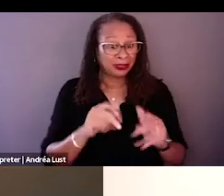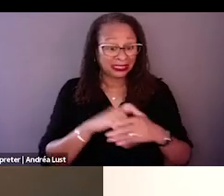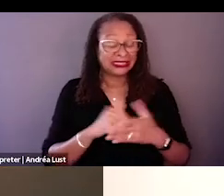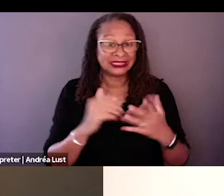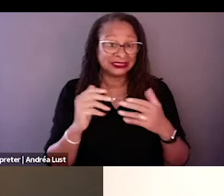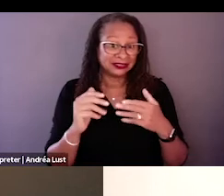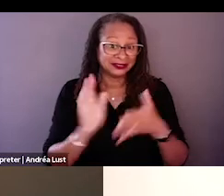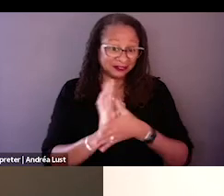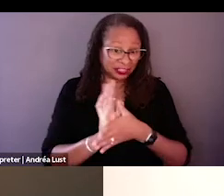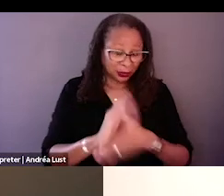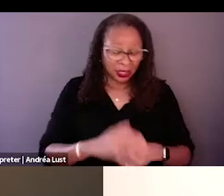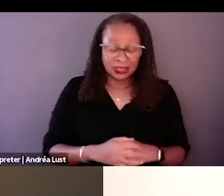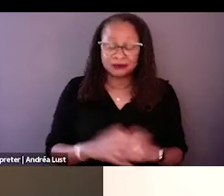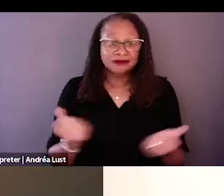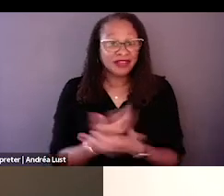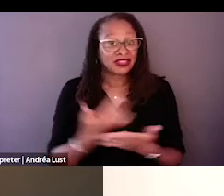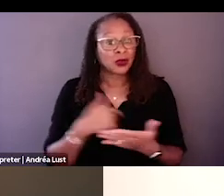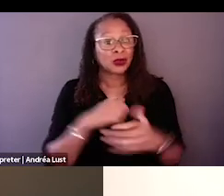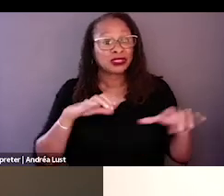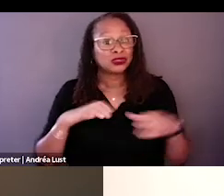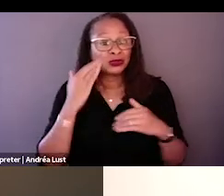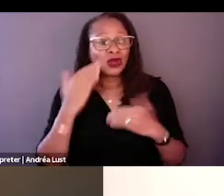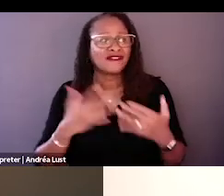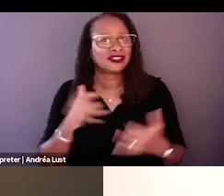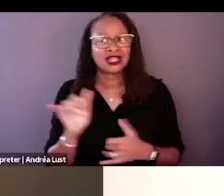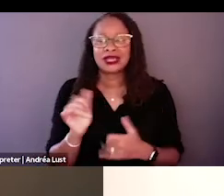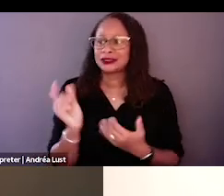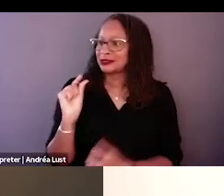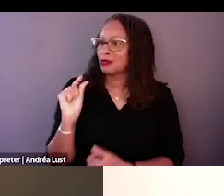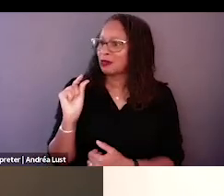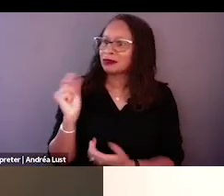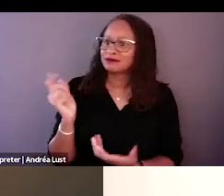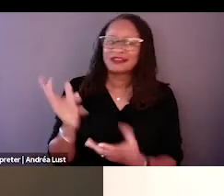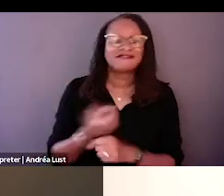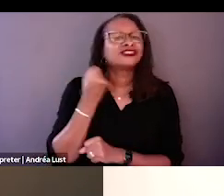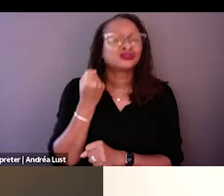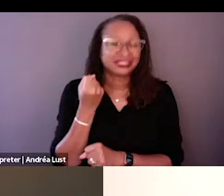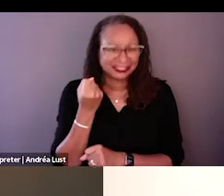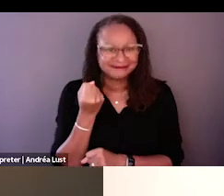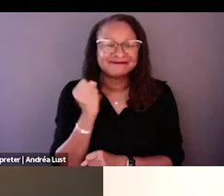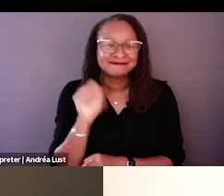Did you get to speak to any of the others? Are they still alive? Are they descendants or --